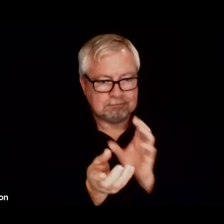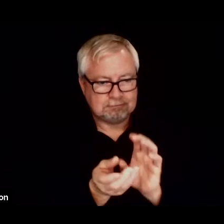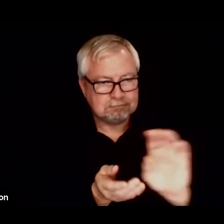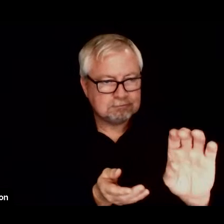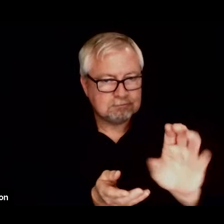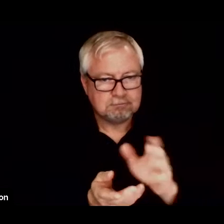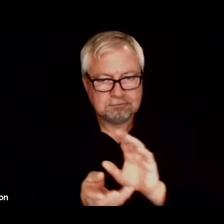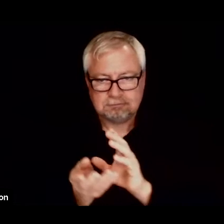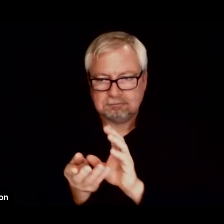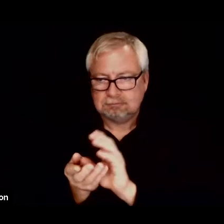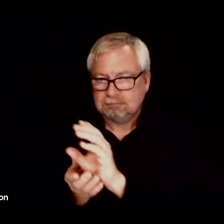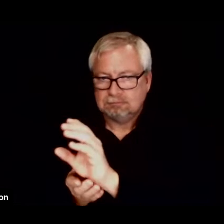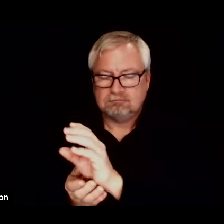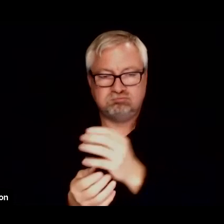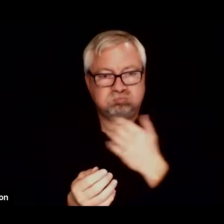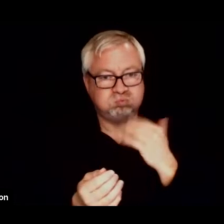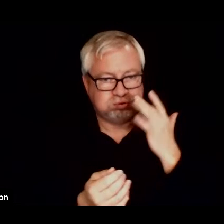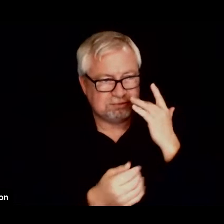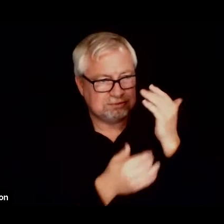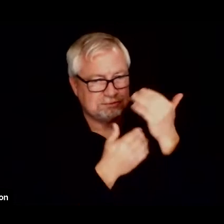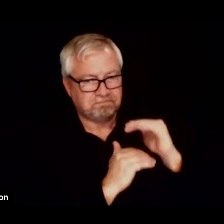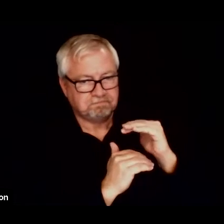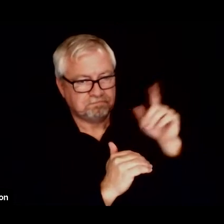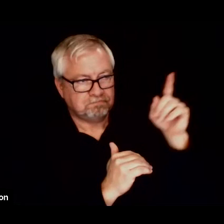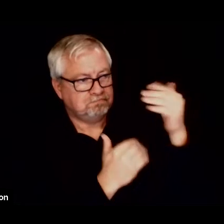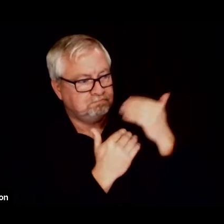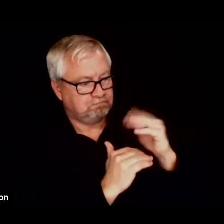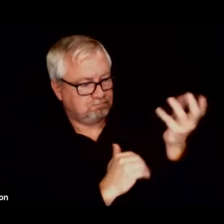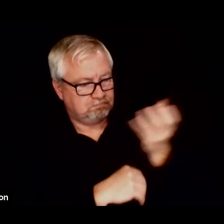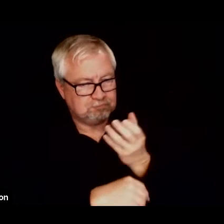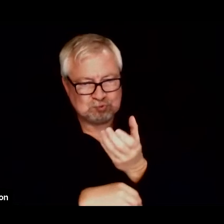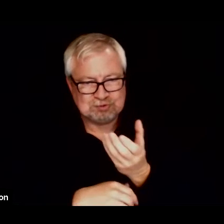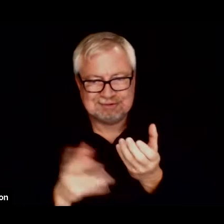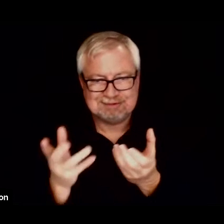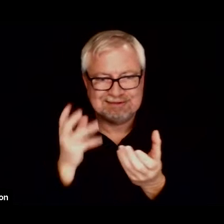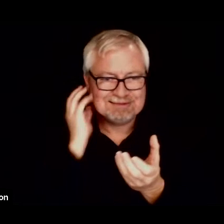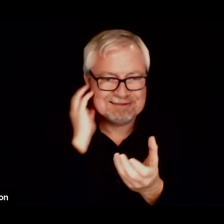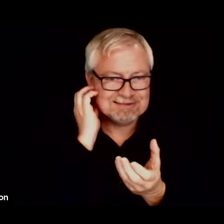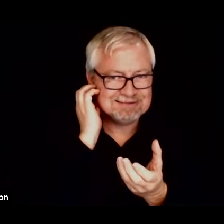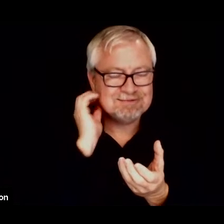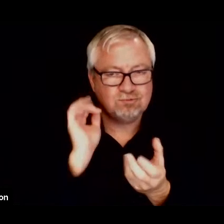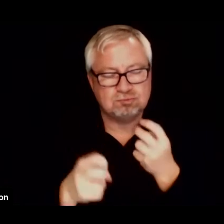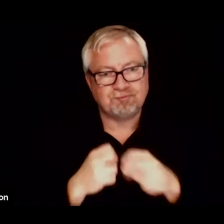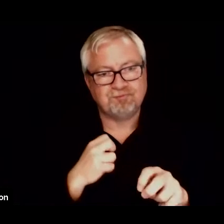it's really challenging but that that's kind of the plan and we will certainly have our uh group